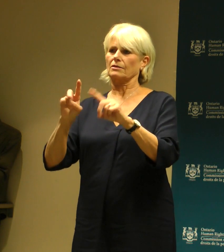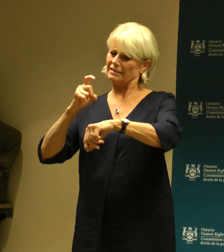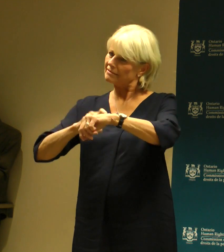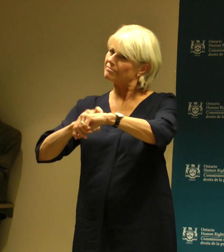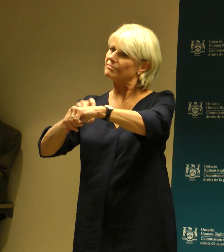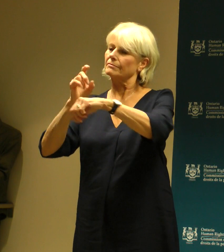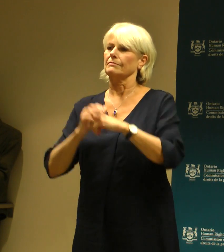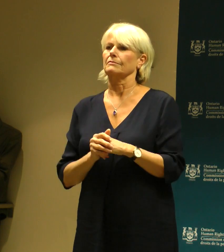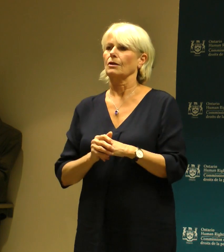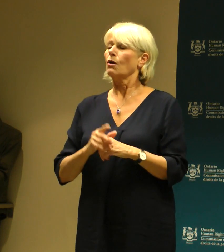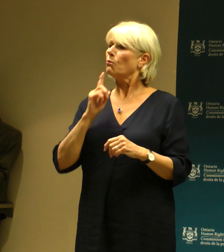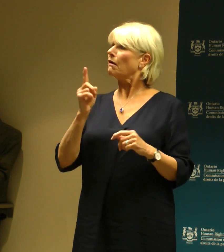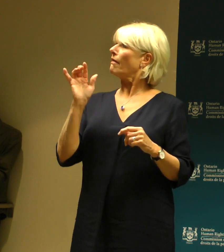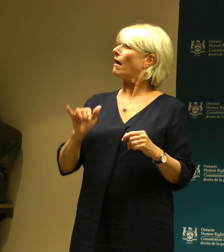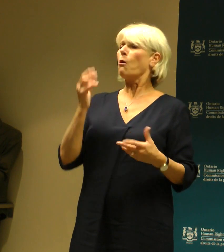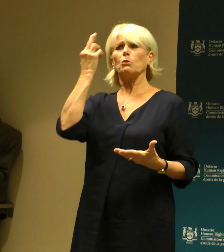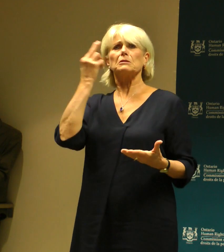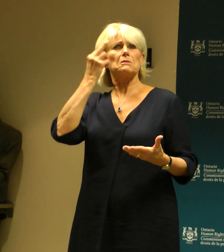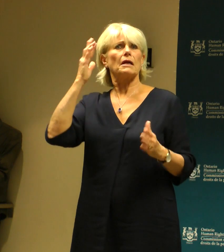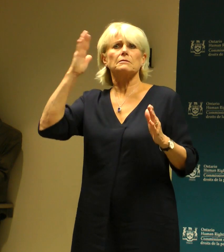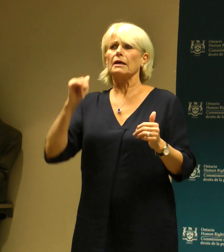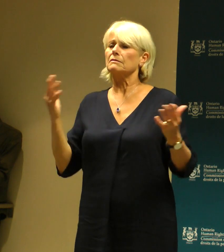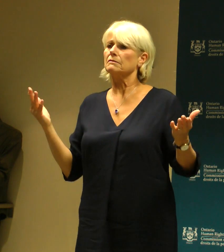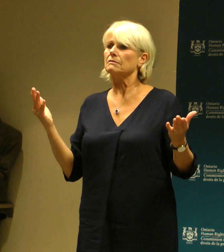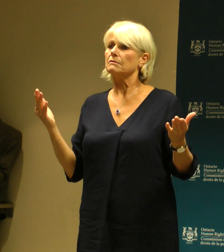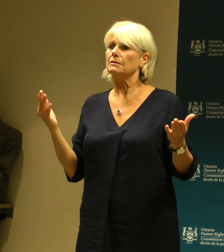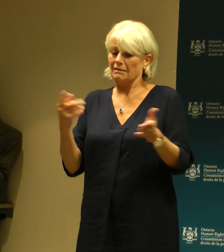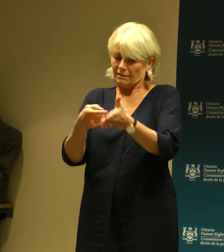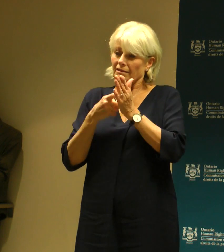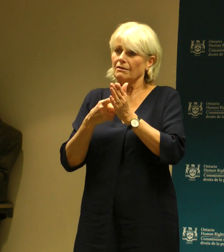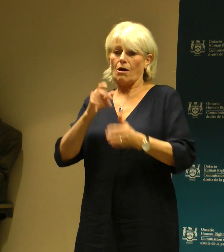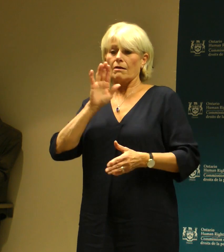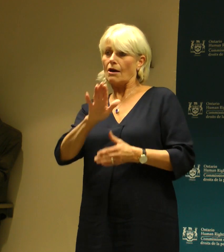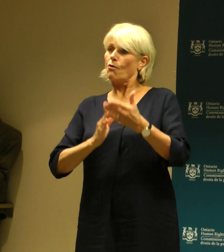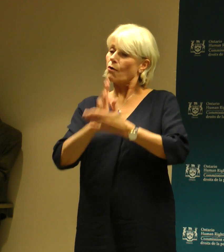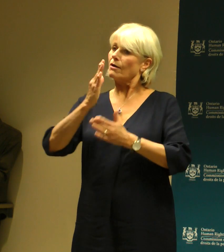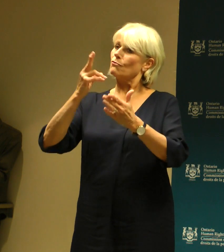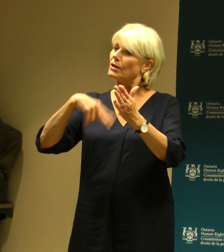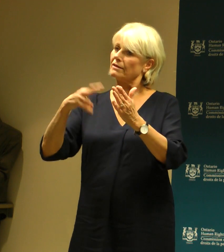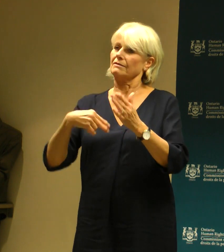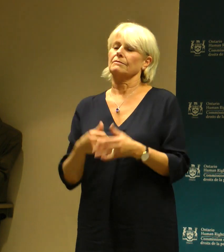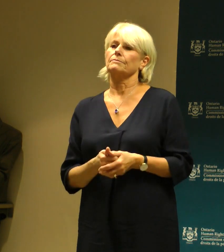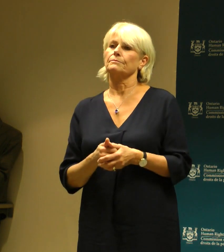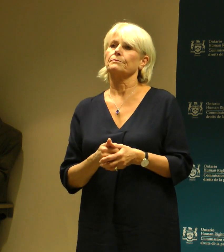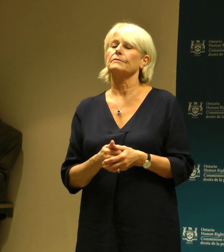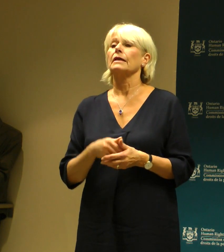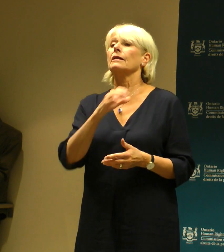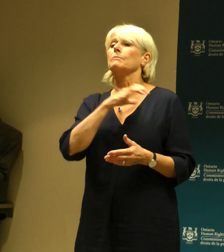These are reasonable expectations, and they are essential to the right to read. The commission’s inquiry will